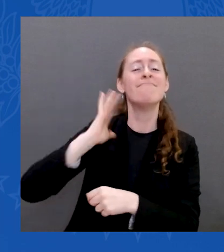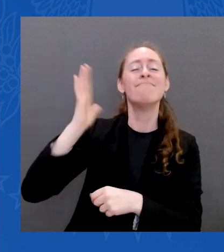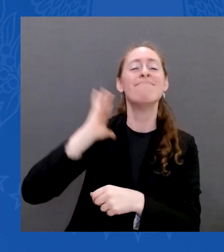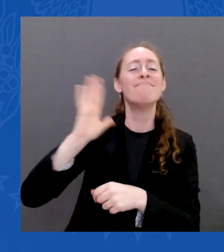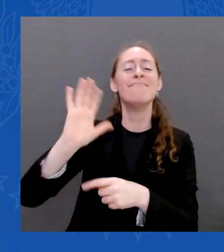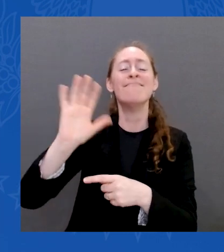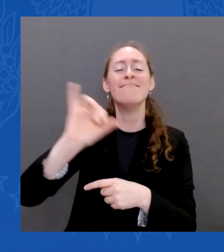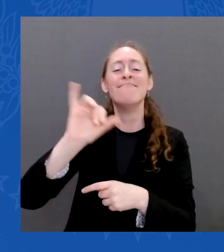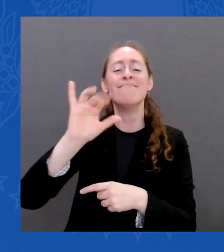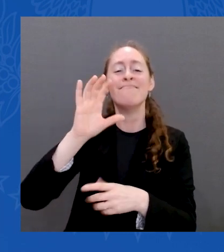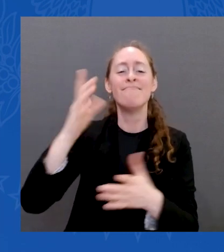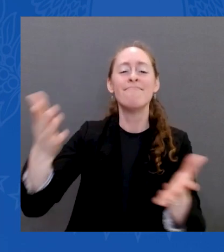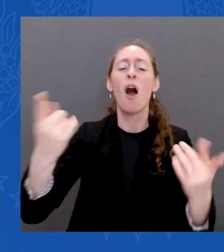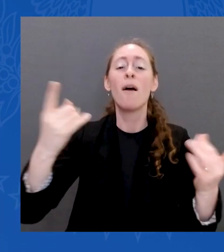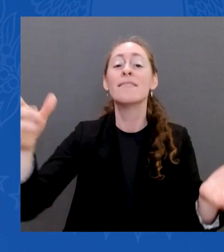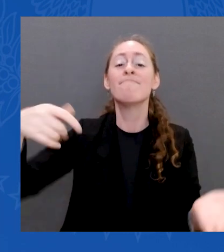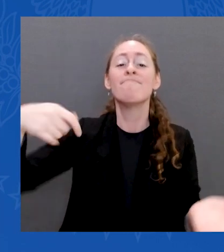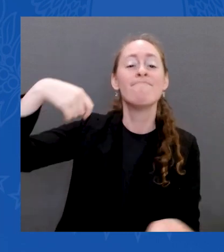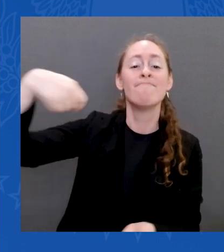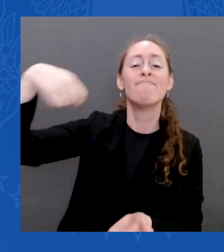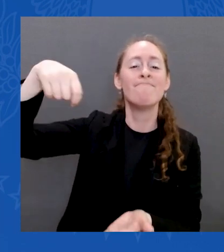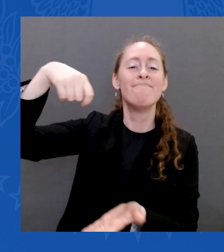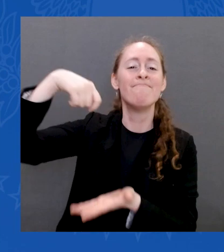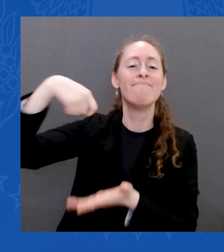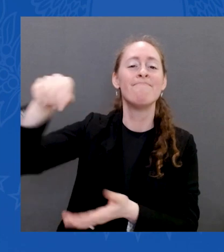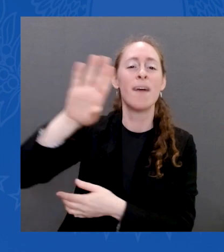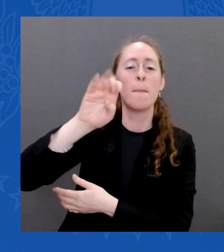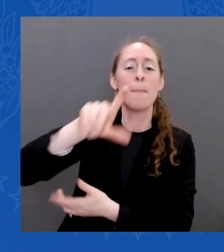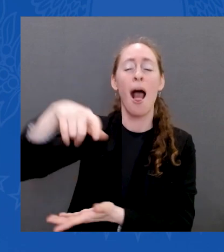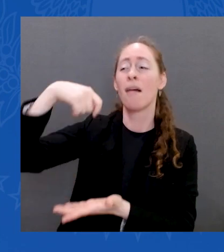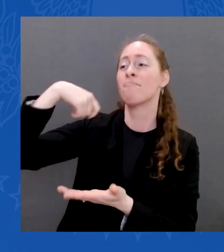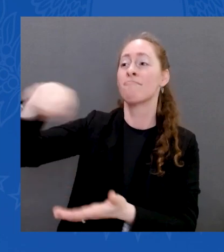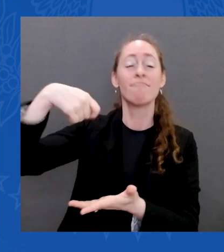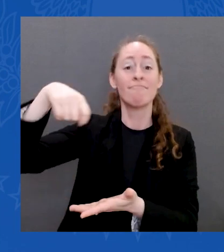And when she died, she didn't leave behind a giant estate,